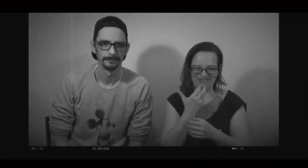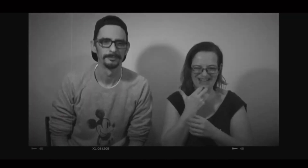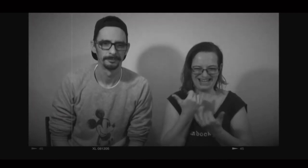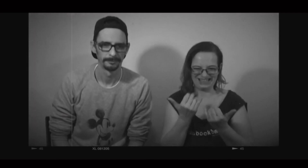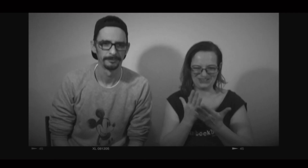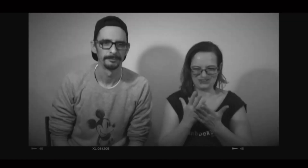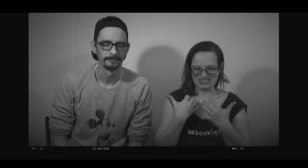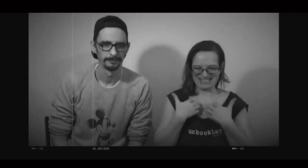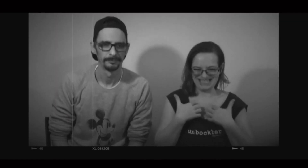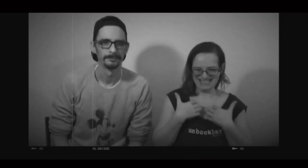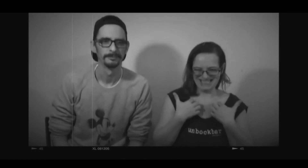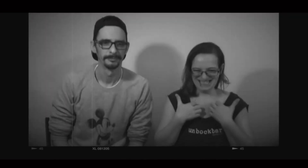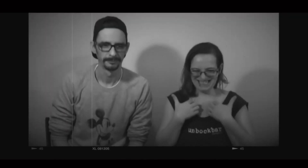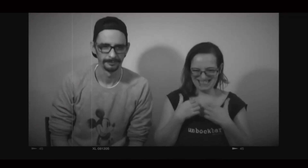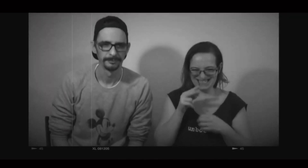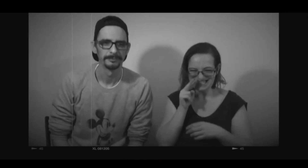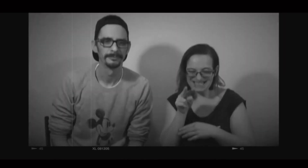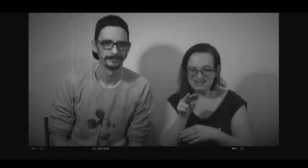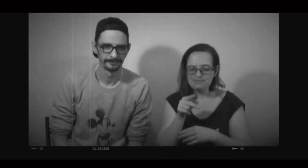That's why I actually want to get started.